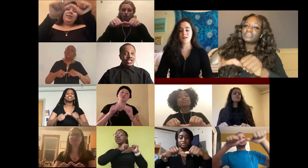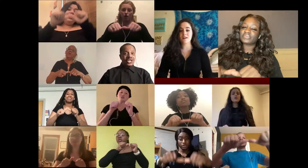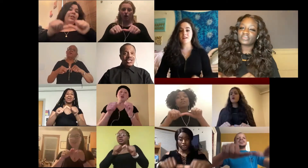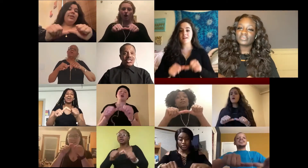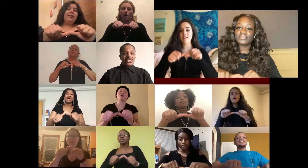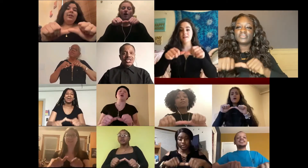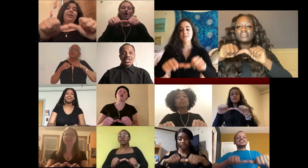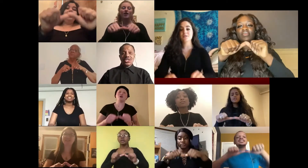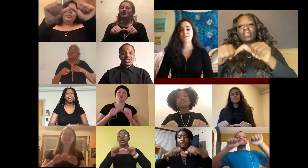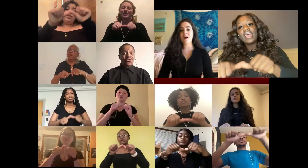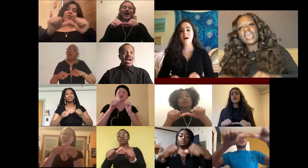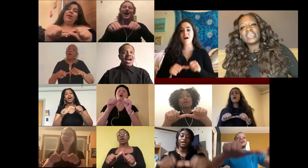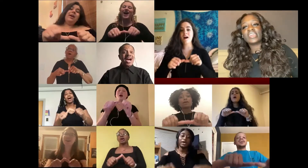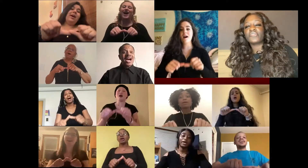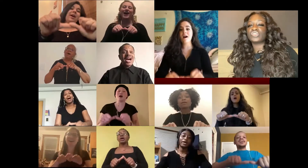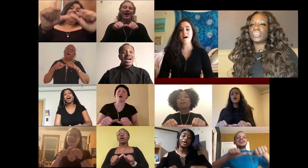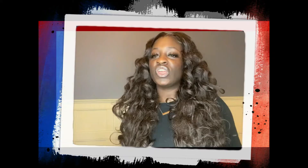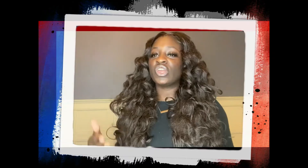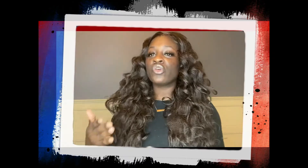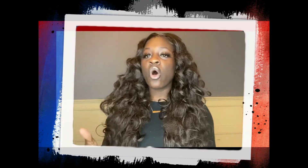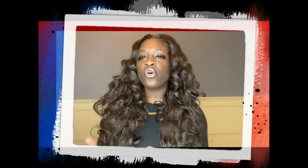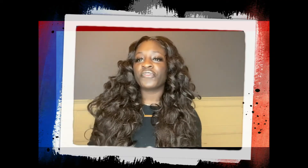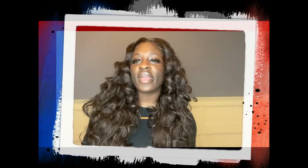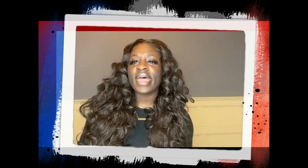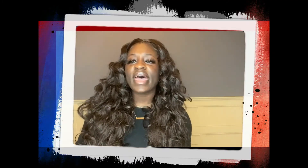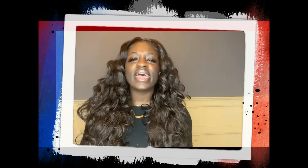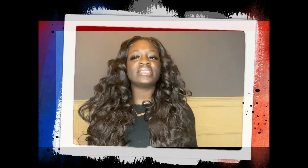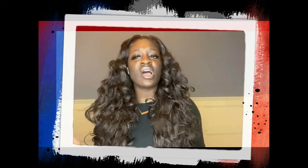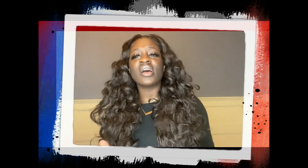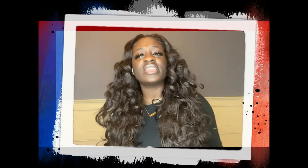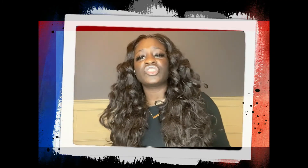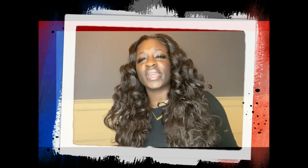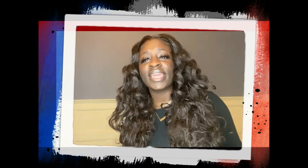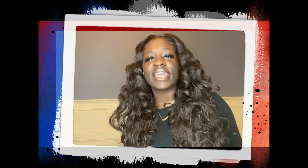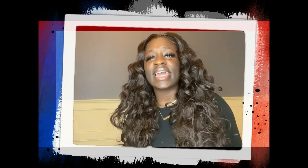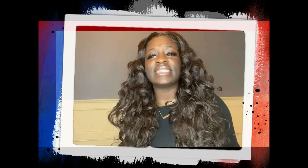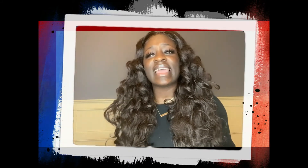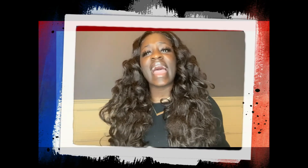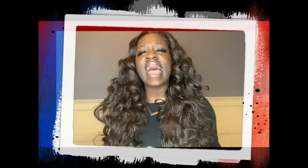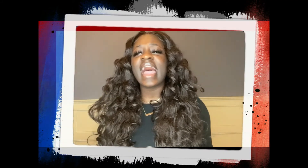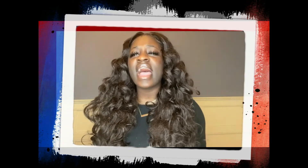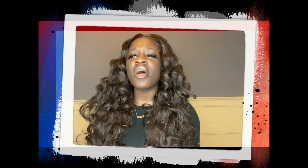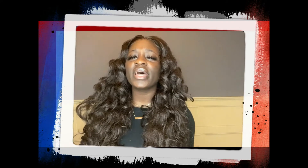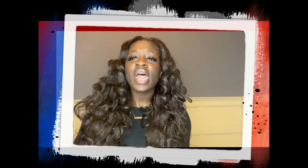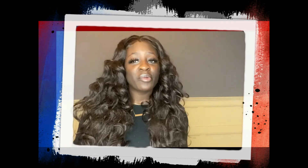Just try If you see an old friend on the street And he's down